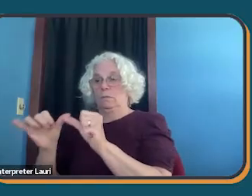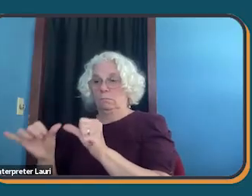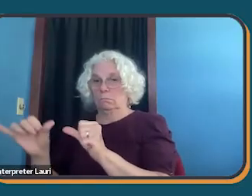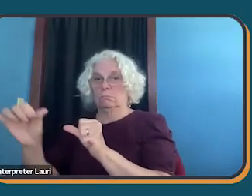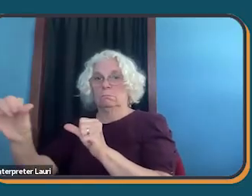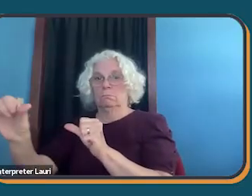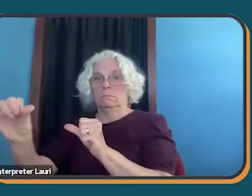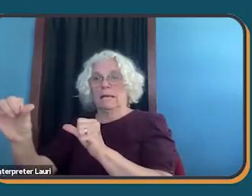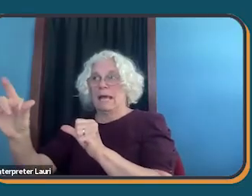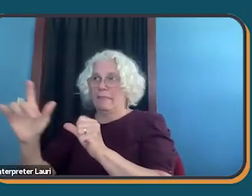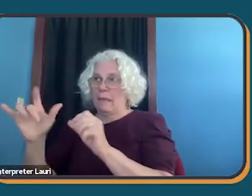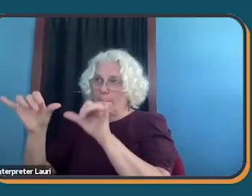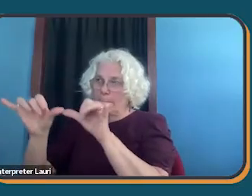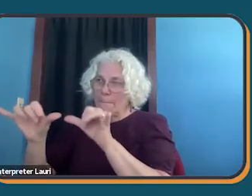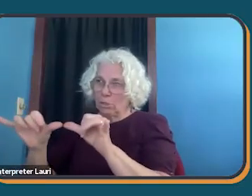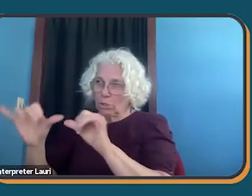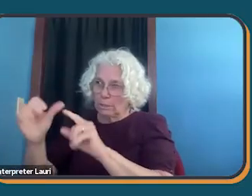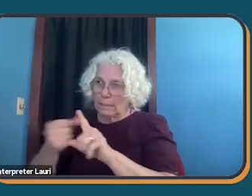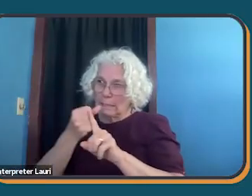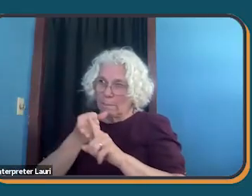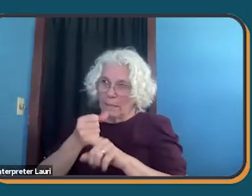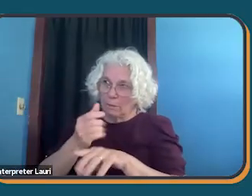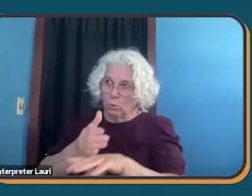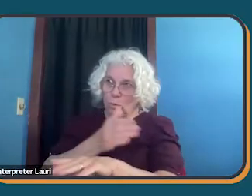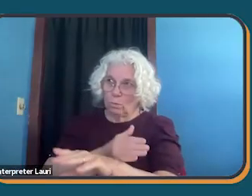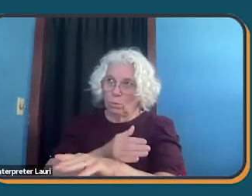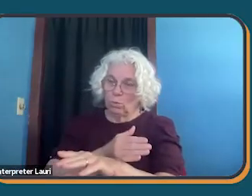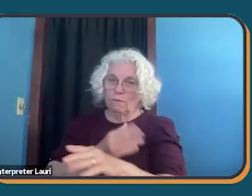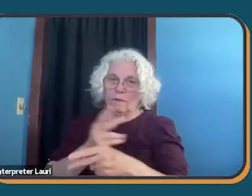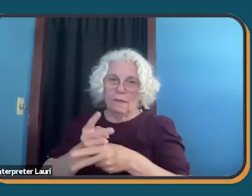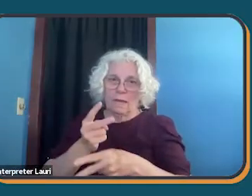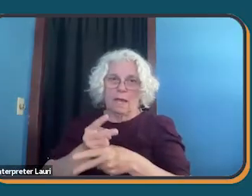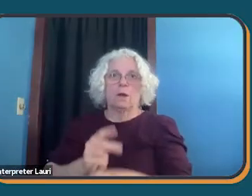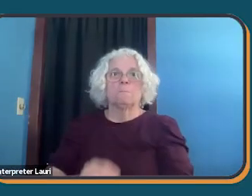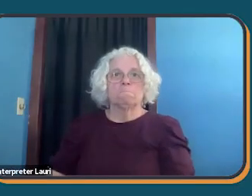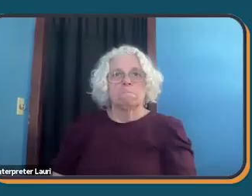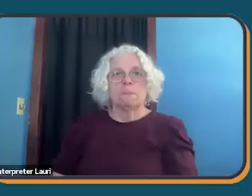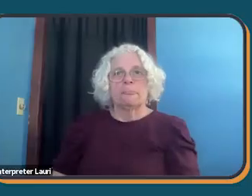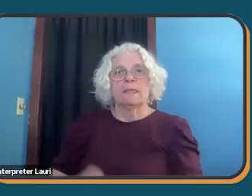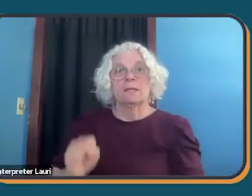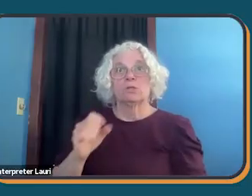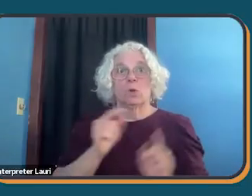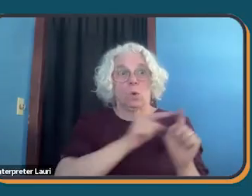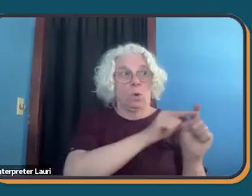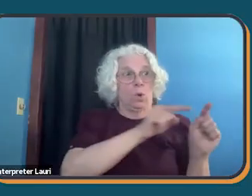Try to measure your impact on screening rates and patient satisfaction.